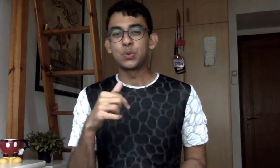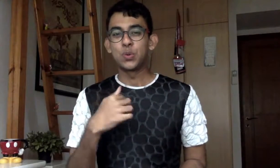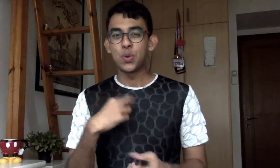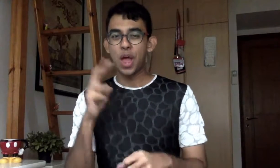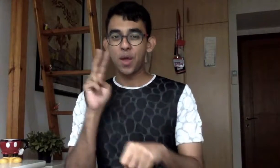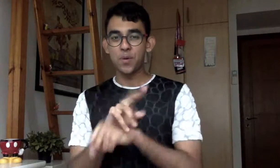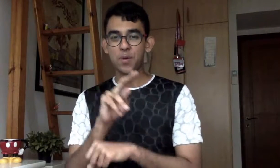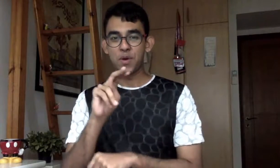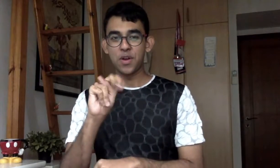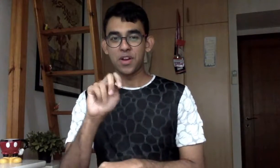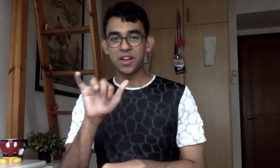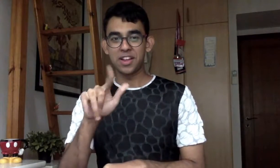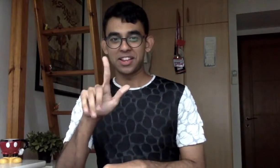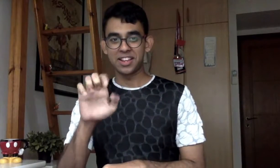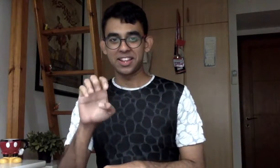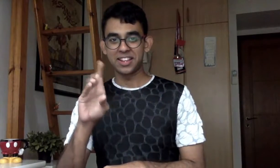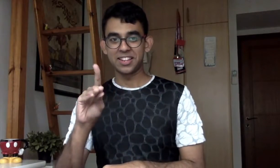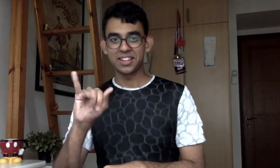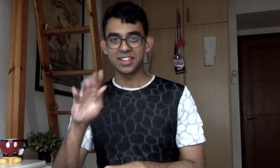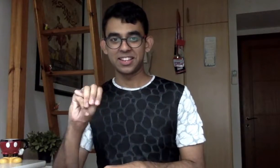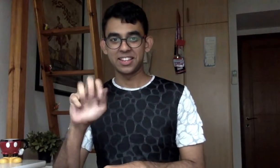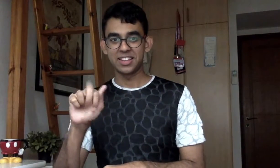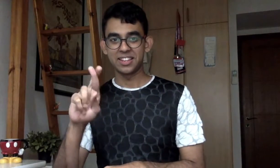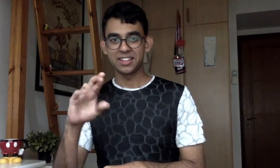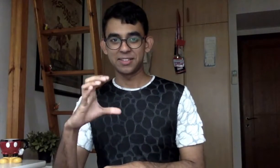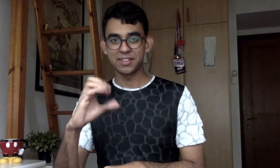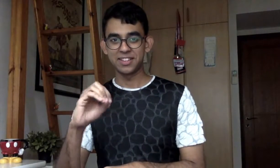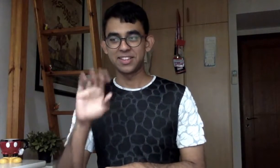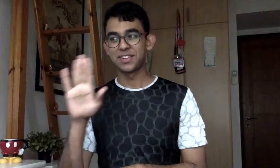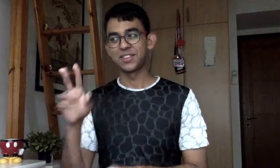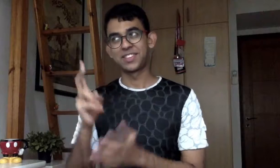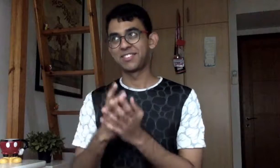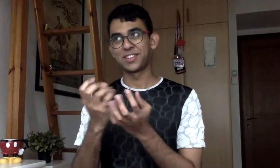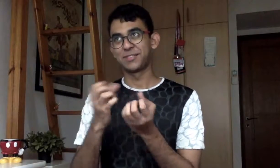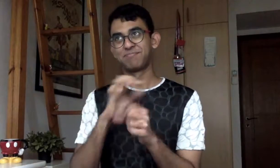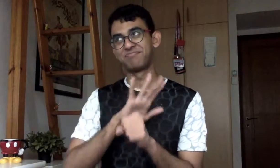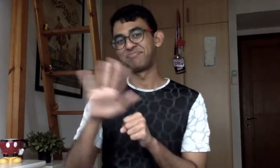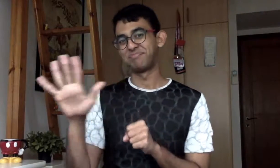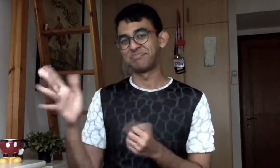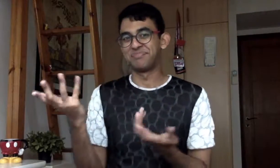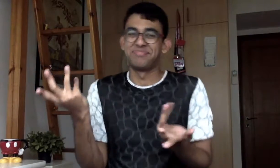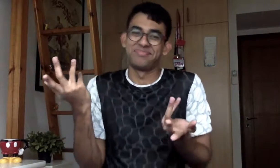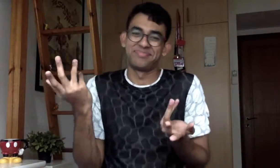I watch a lot of Nyle DiMarco videos :P